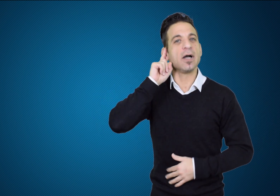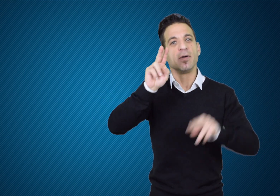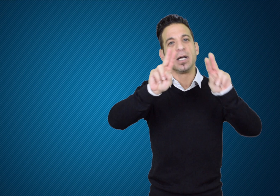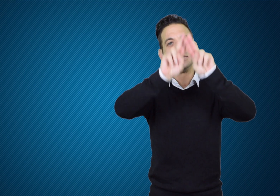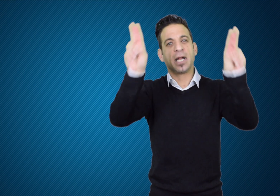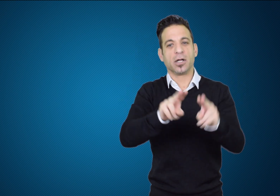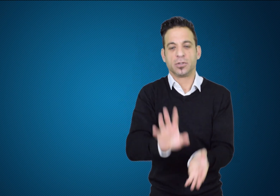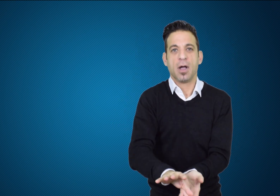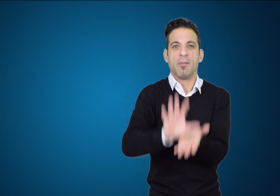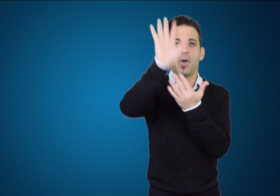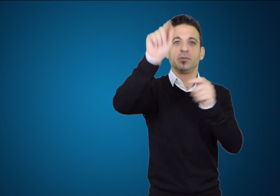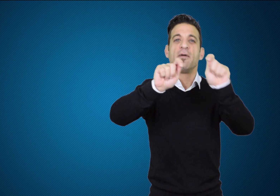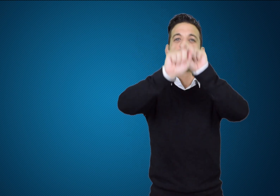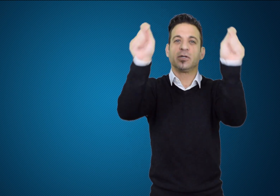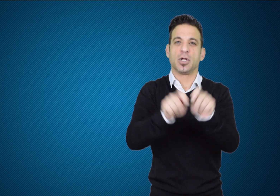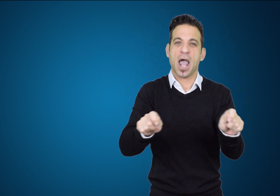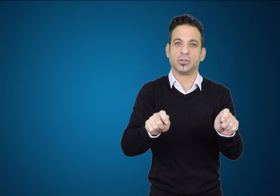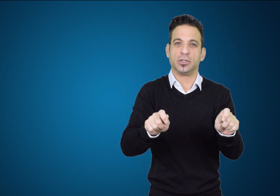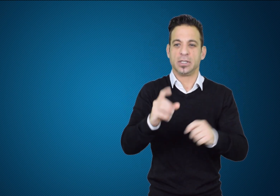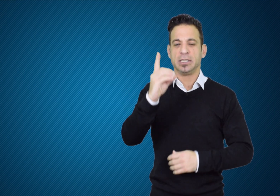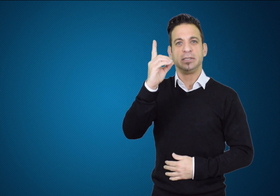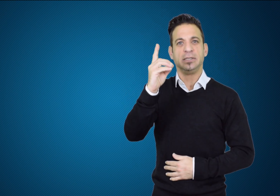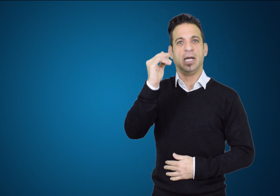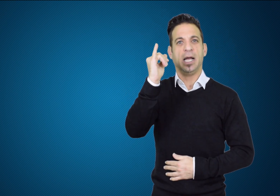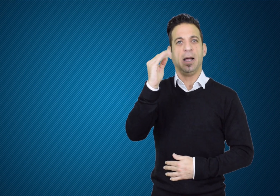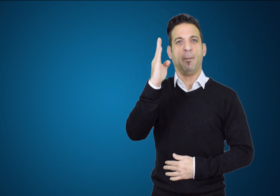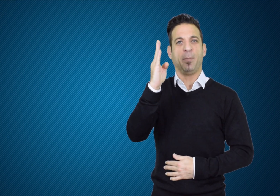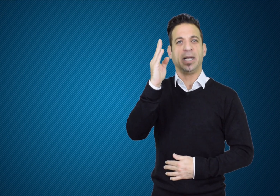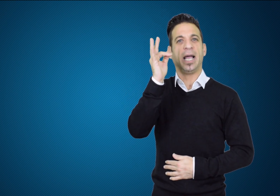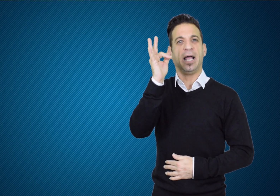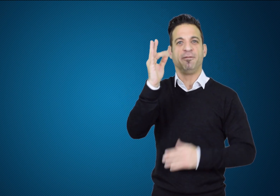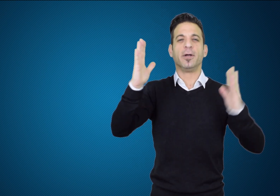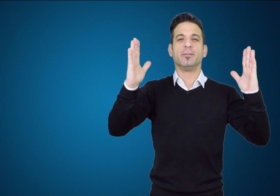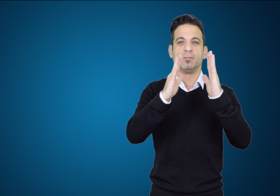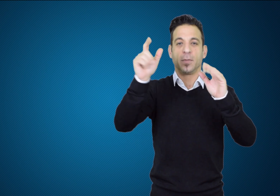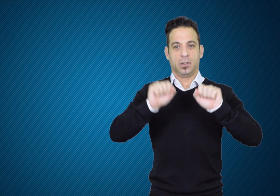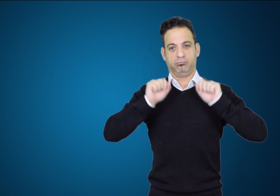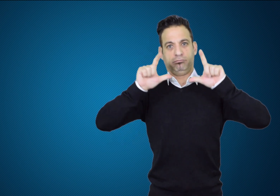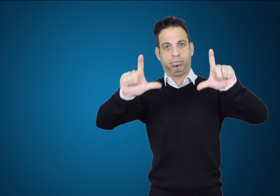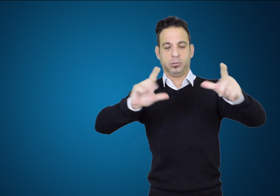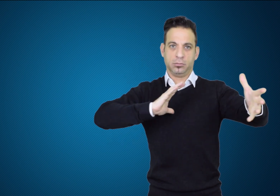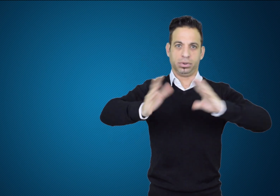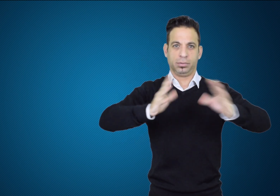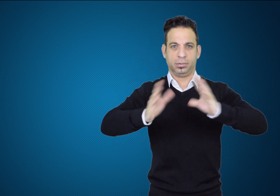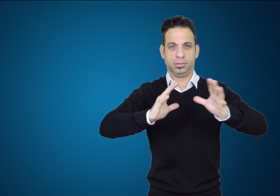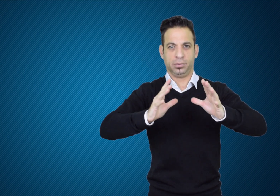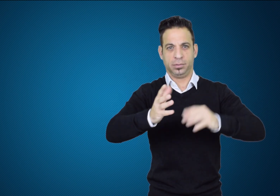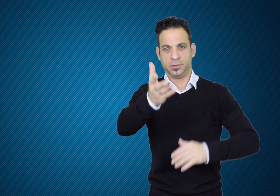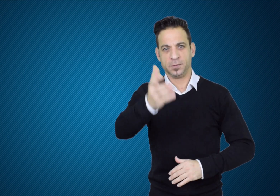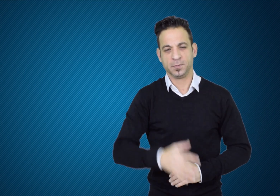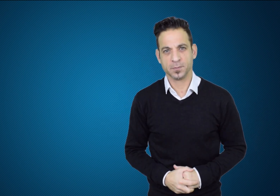Basketball Federation (DIBF) vlogged in Lausanne.